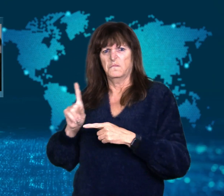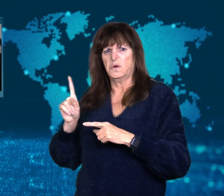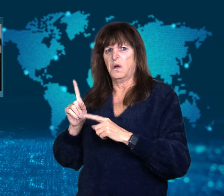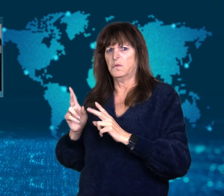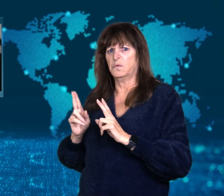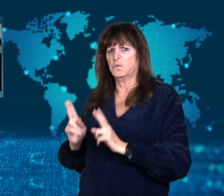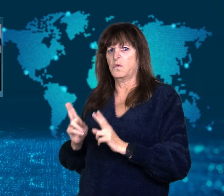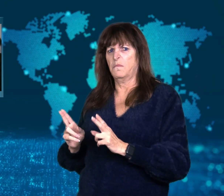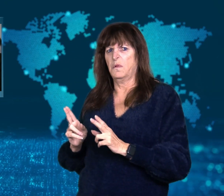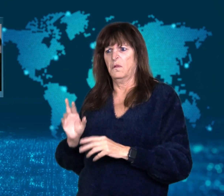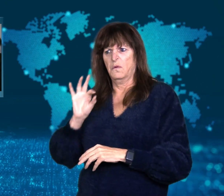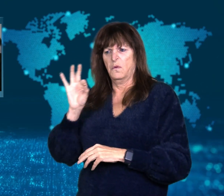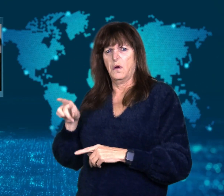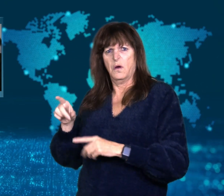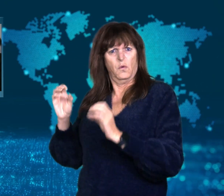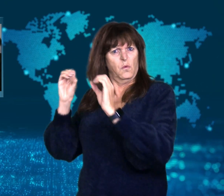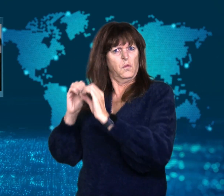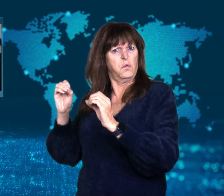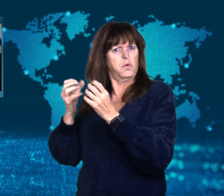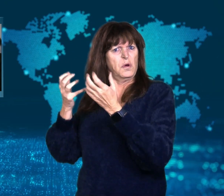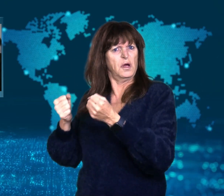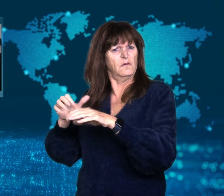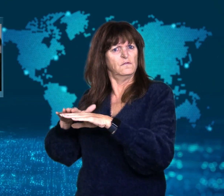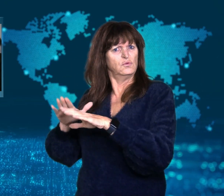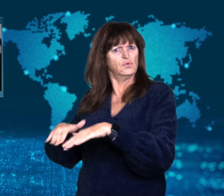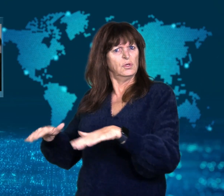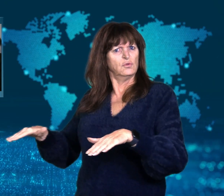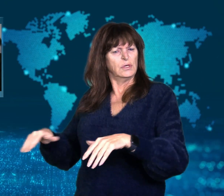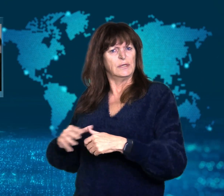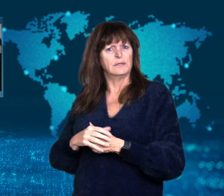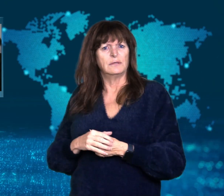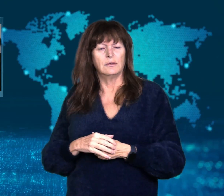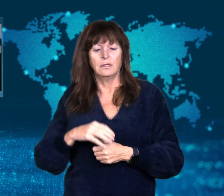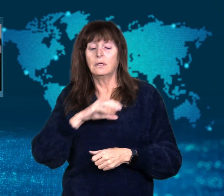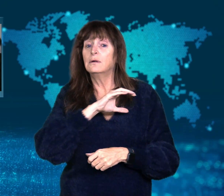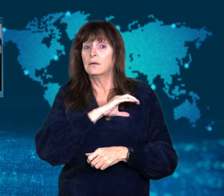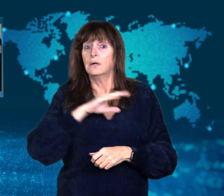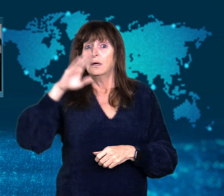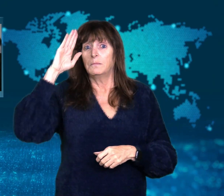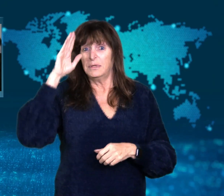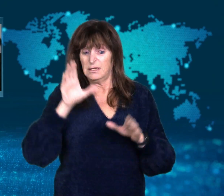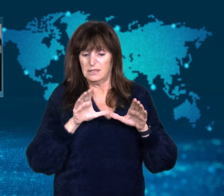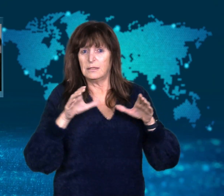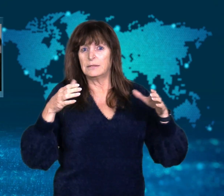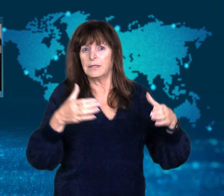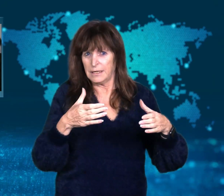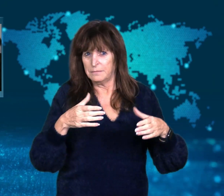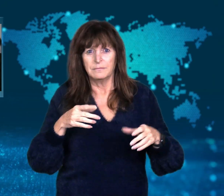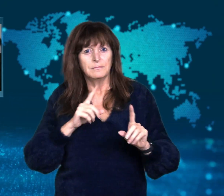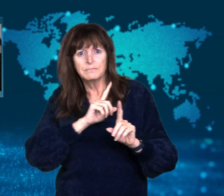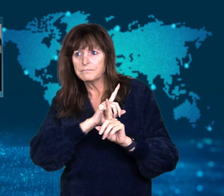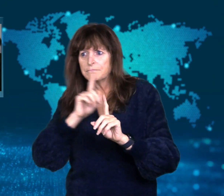This was out of character because he does not have children.